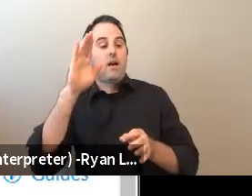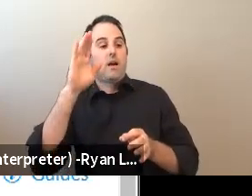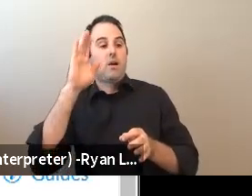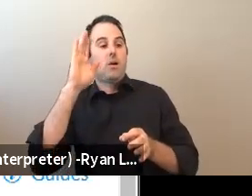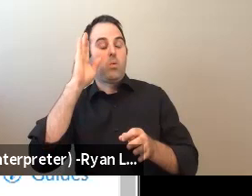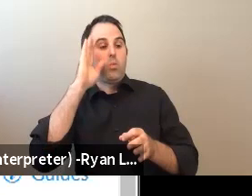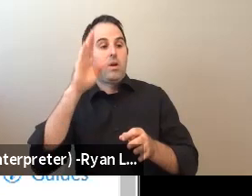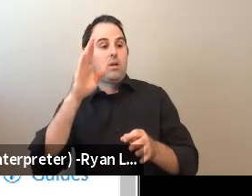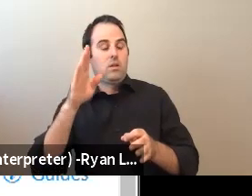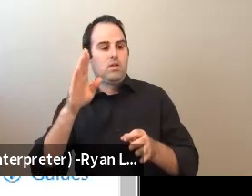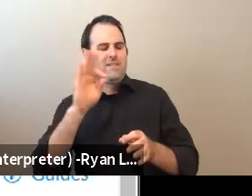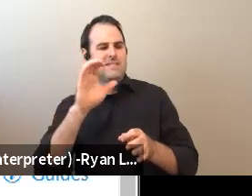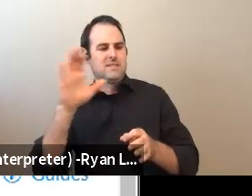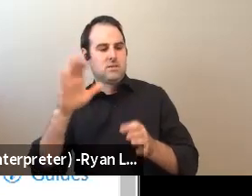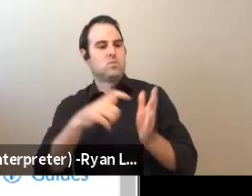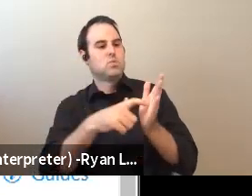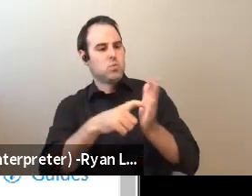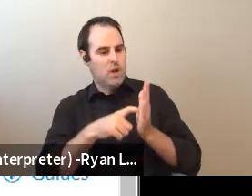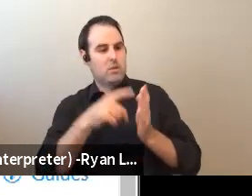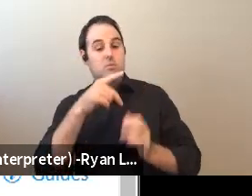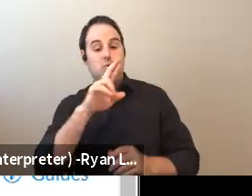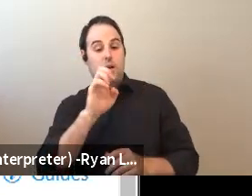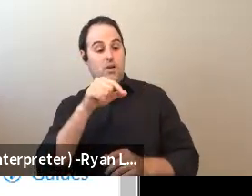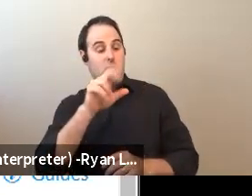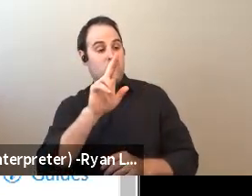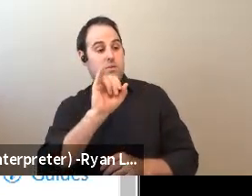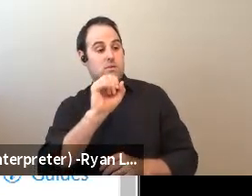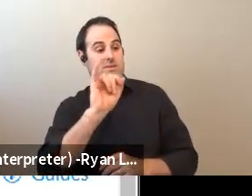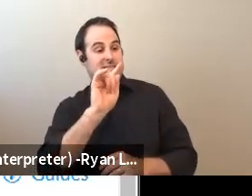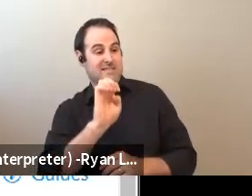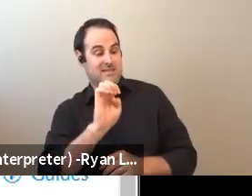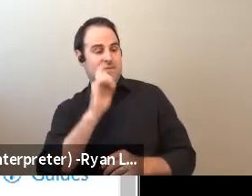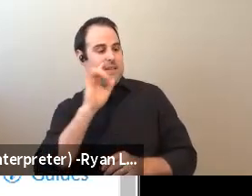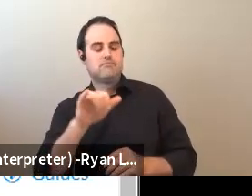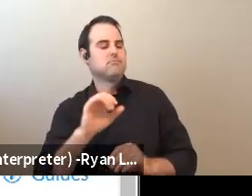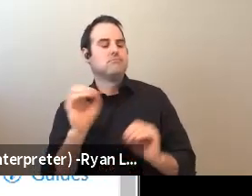Sally Potter: Yeah. How long ago was that was that. Sally Potter: Sometimes Maria Coronel: Two years, I believe, two years ago. Sally Potter: Two years ago. Yeah.